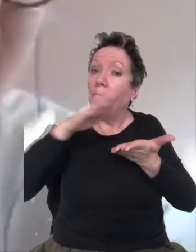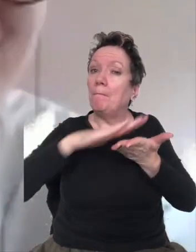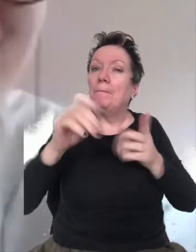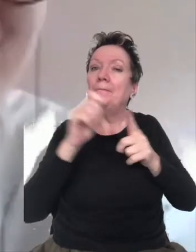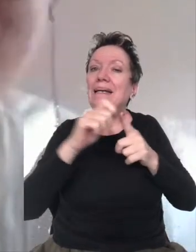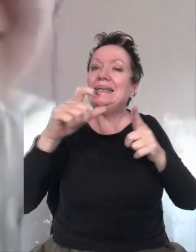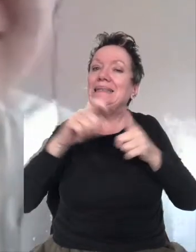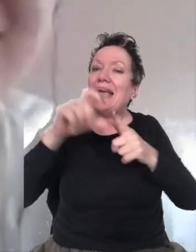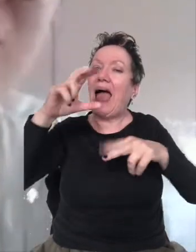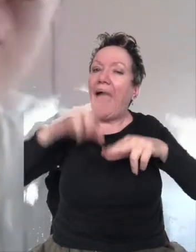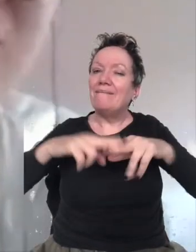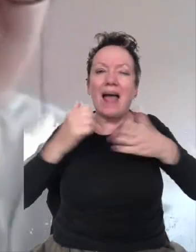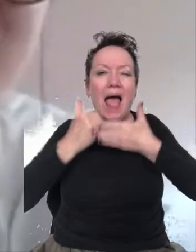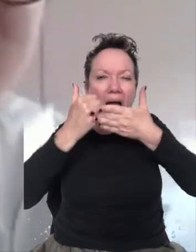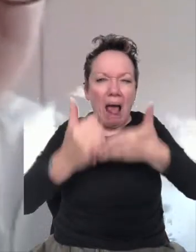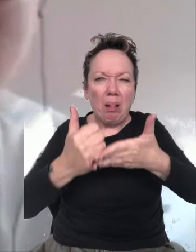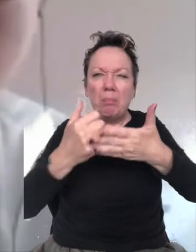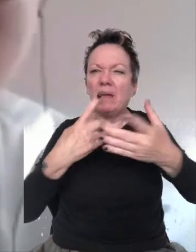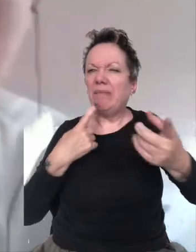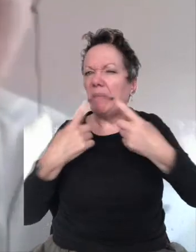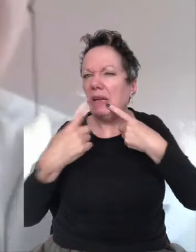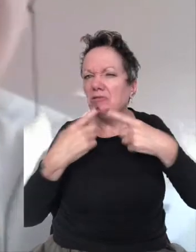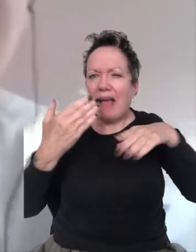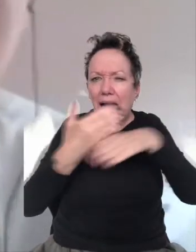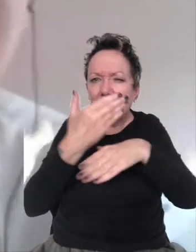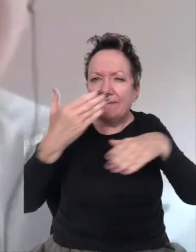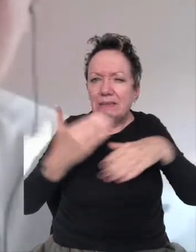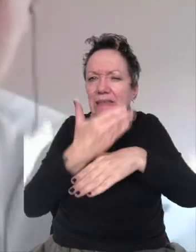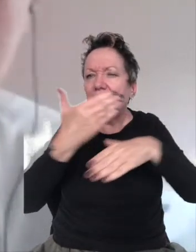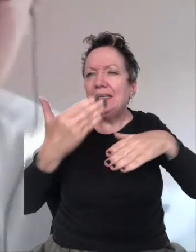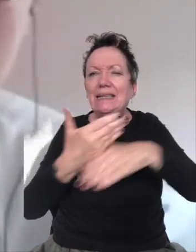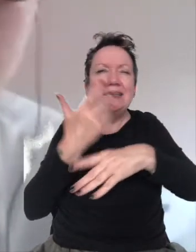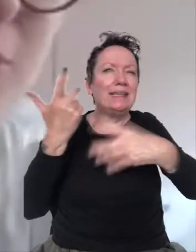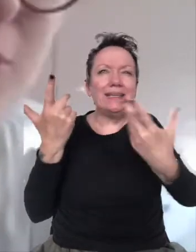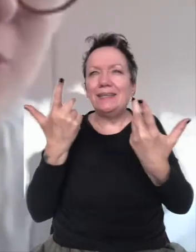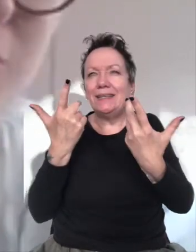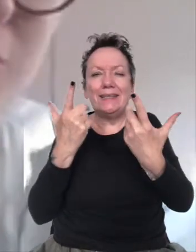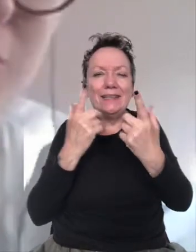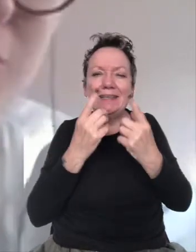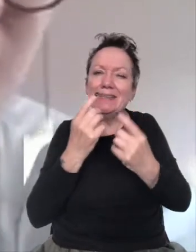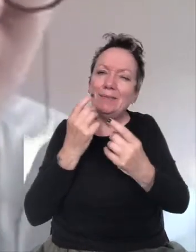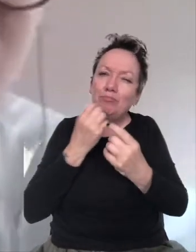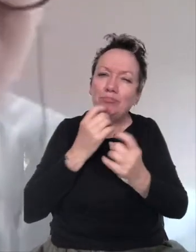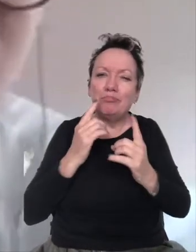Uh, it's got loads of activities in, um, and bright, bold, beautiful colors.